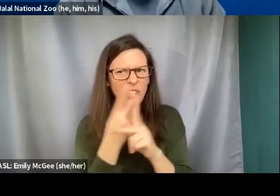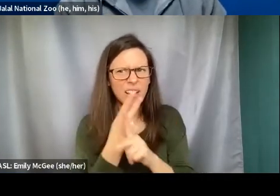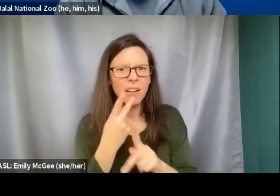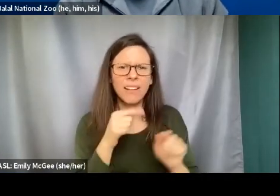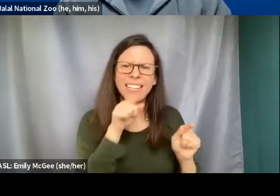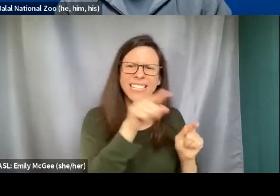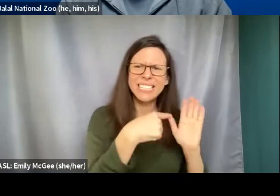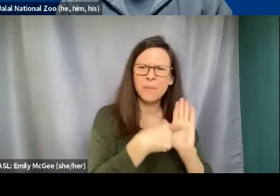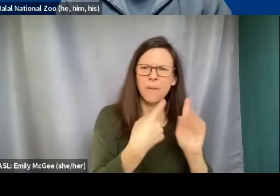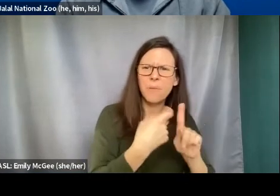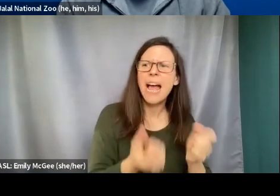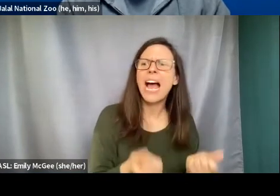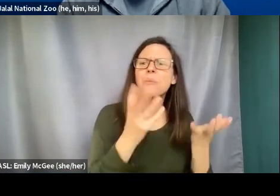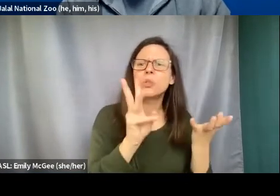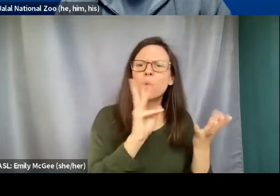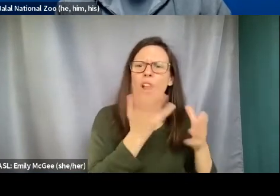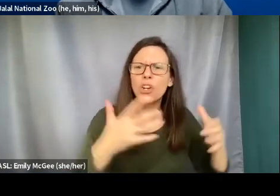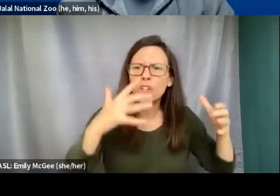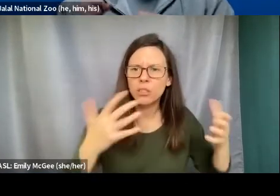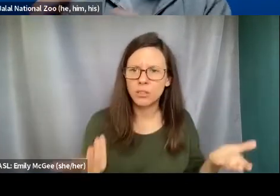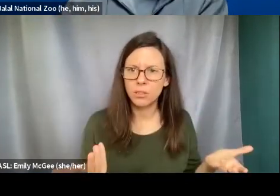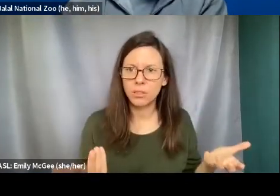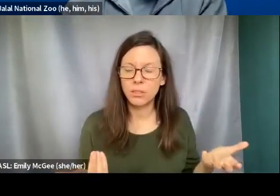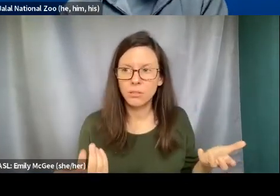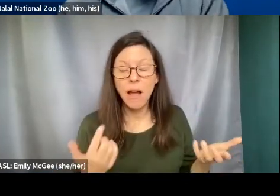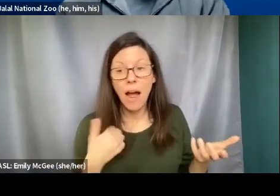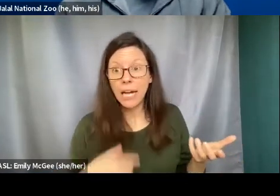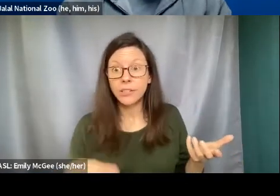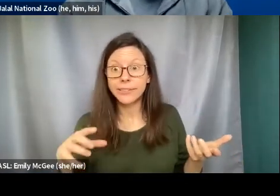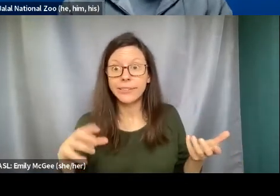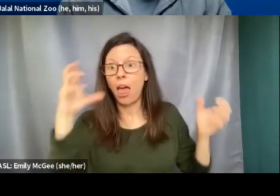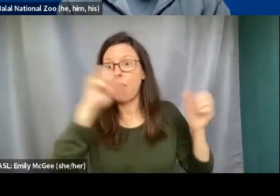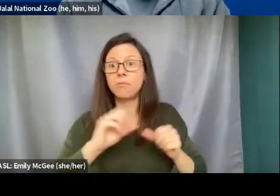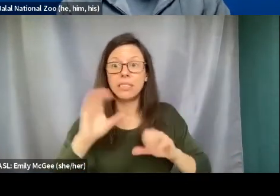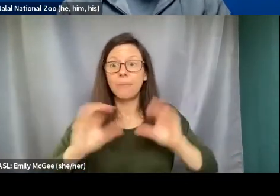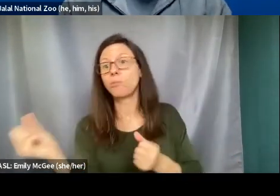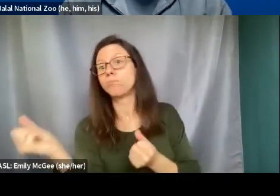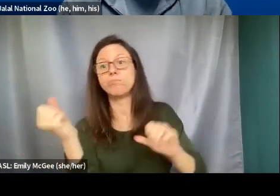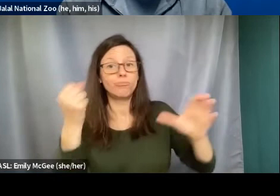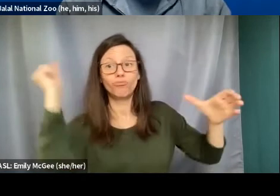because you don't want to just haphazardly throw a bunch of chemicals in water and completely spike